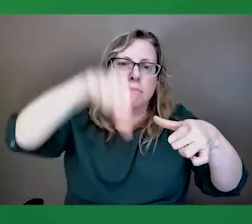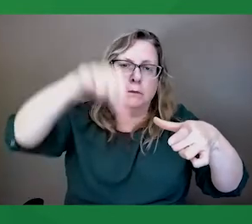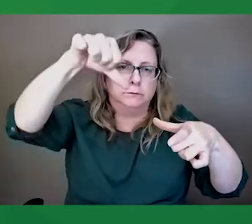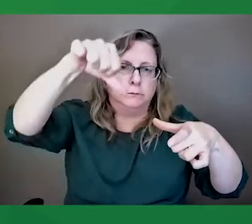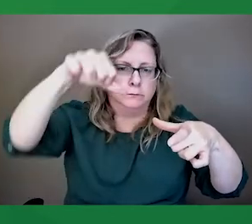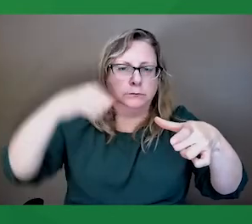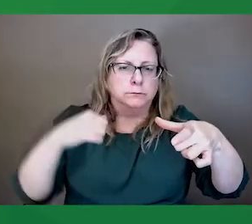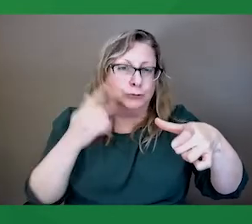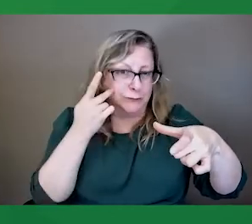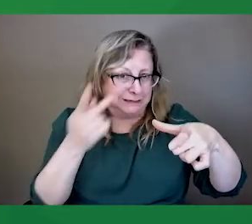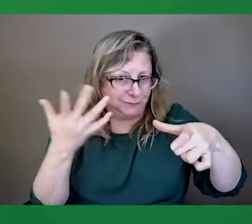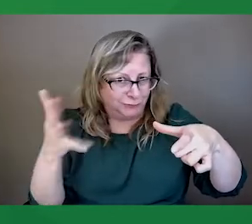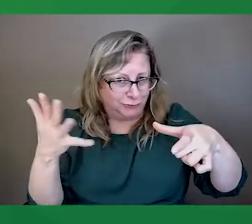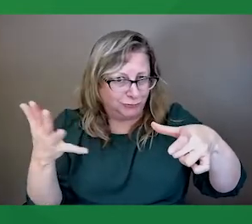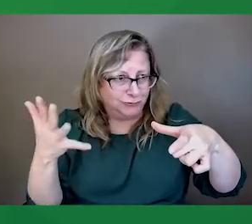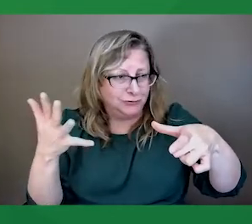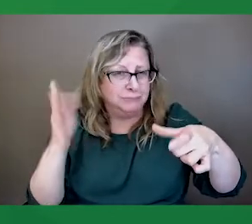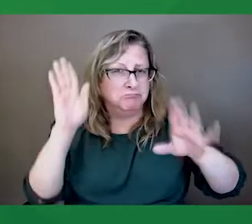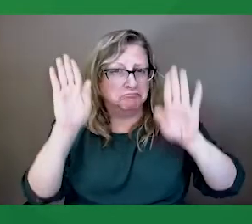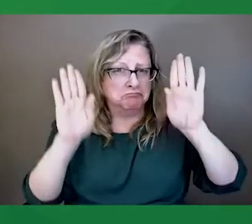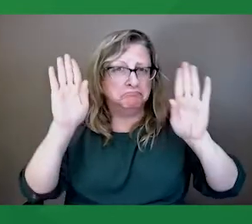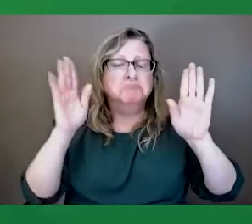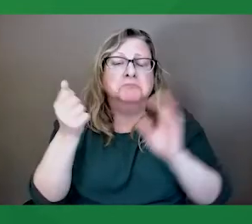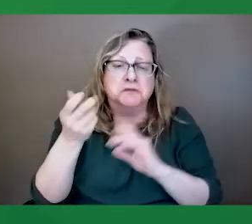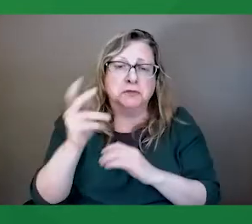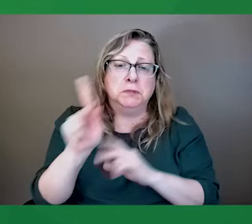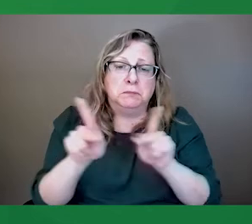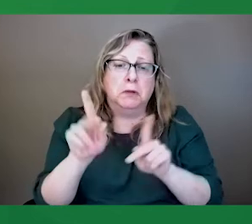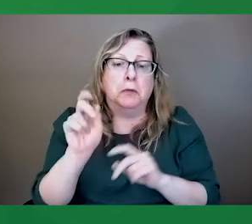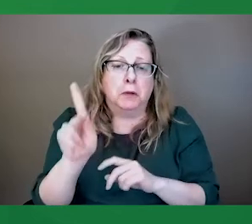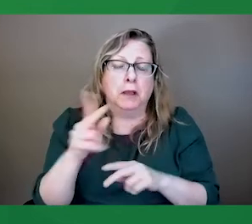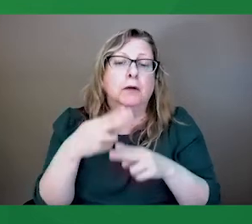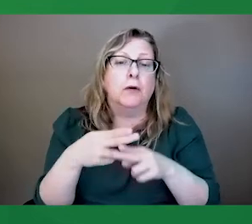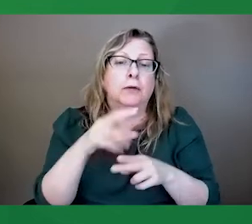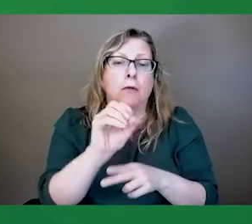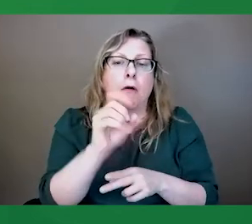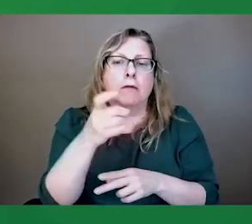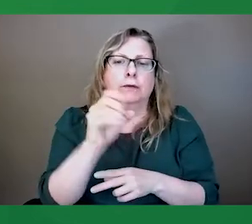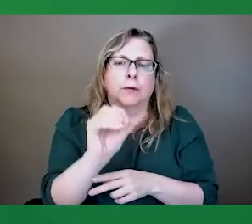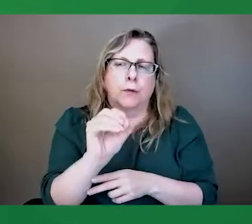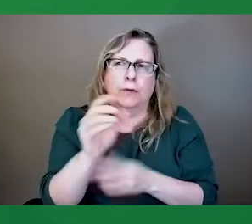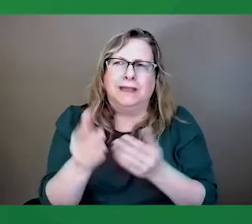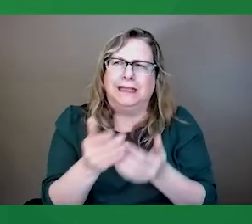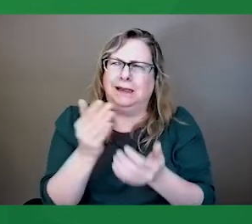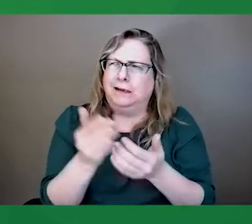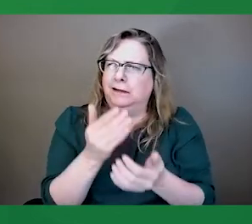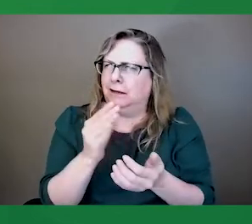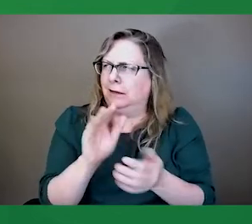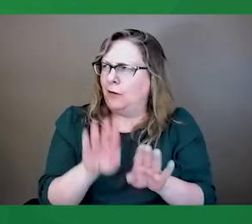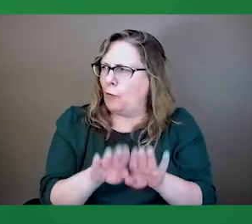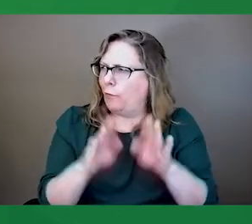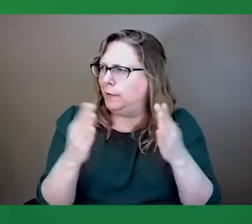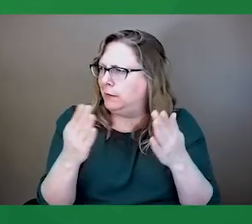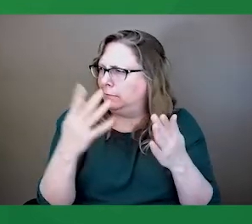A few people, I see a few hands. This is the Oxo, easy, open something container.